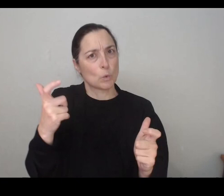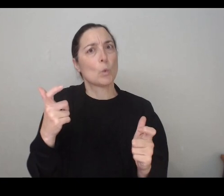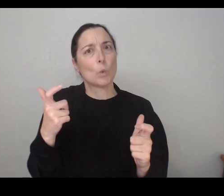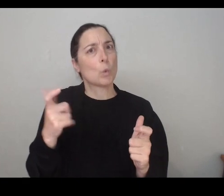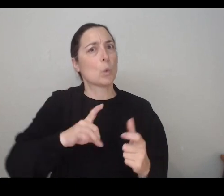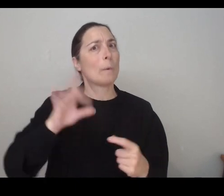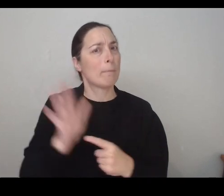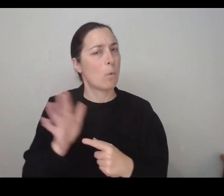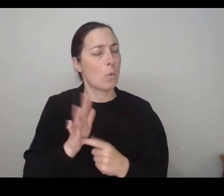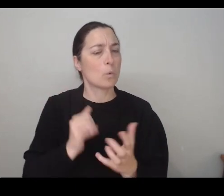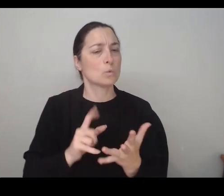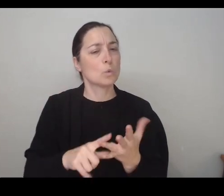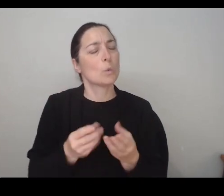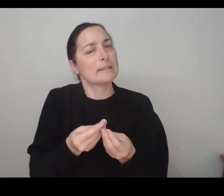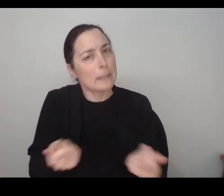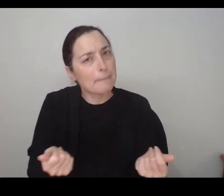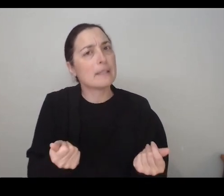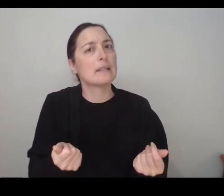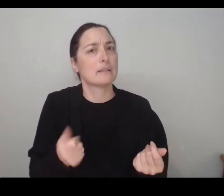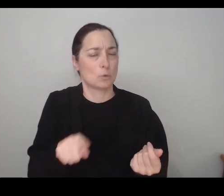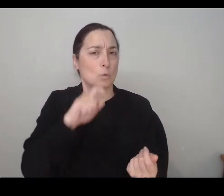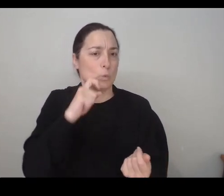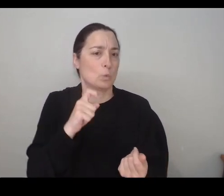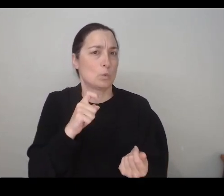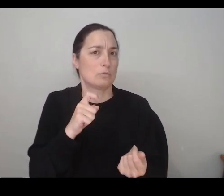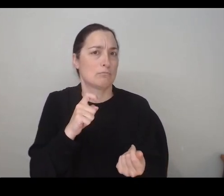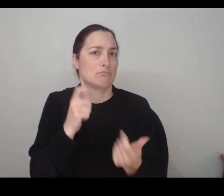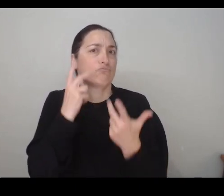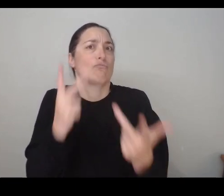So it's something you will show also this balance is something which is important